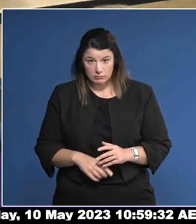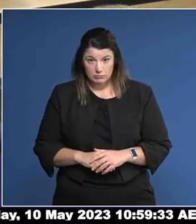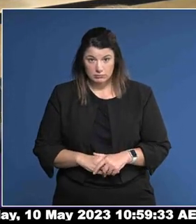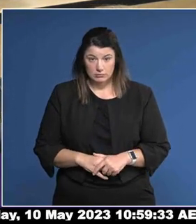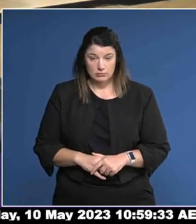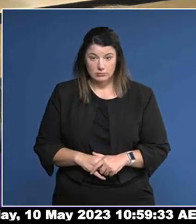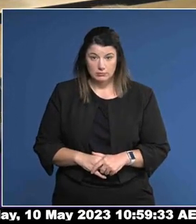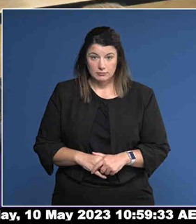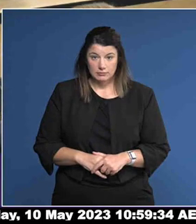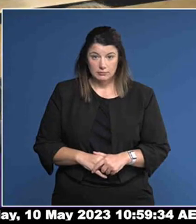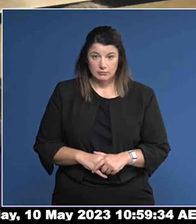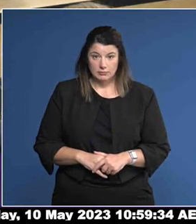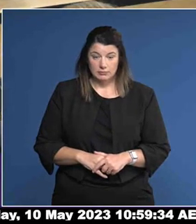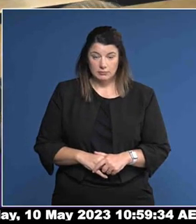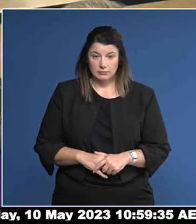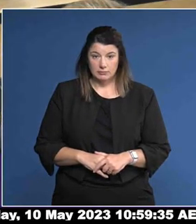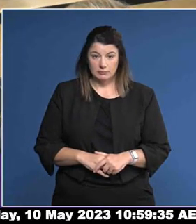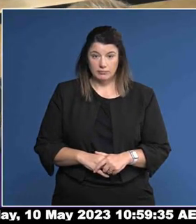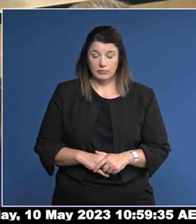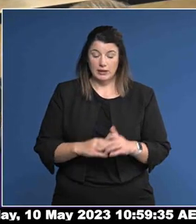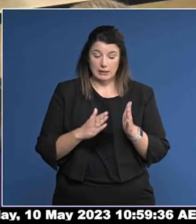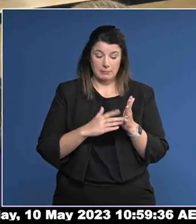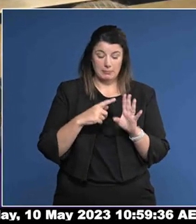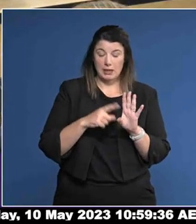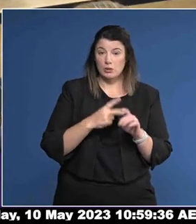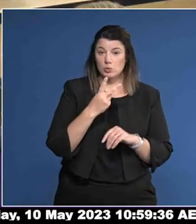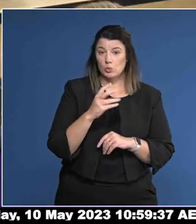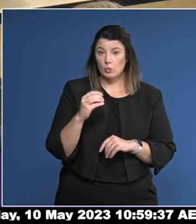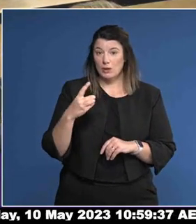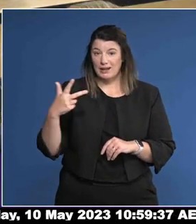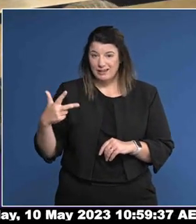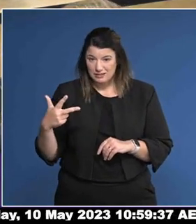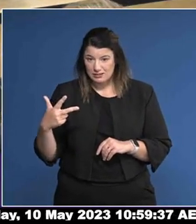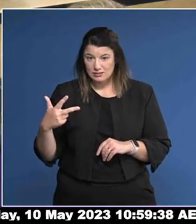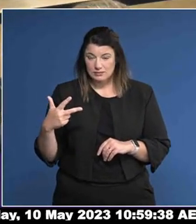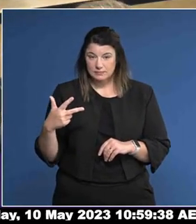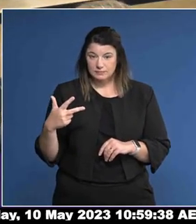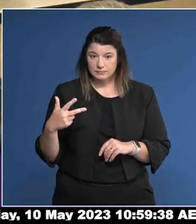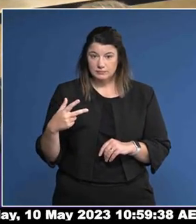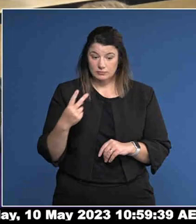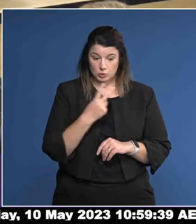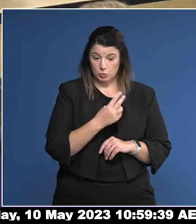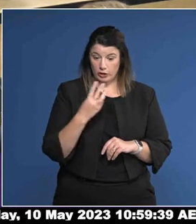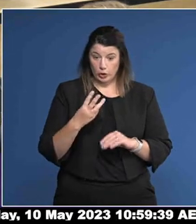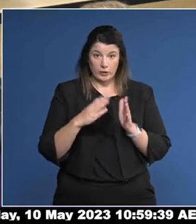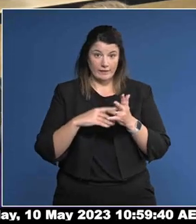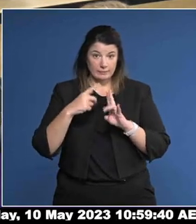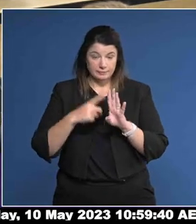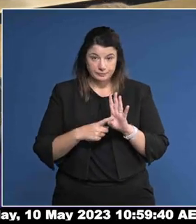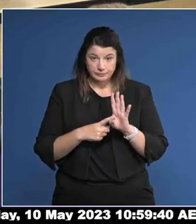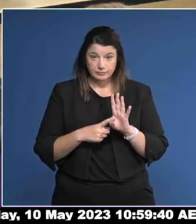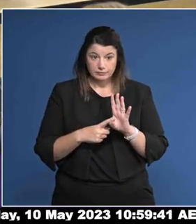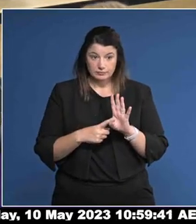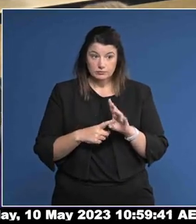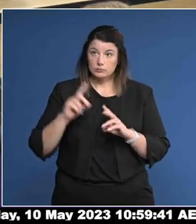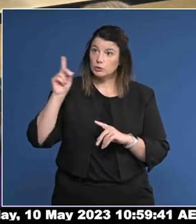And May 2018, 23 May - today's date is 11 May.